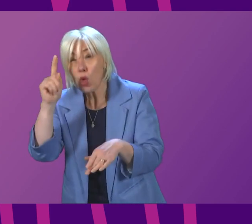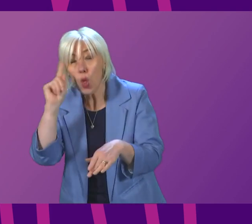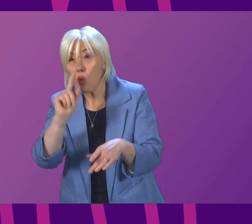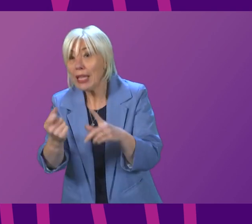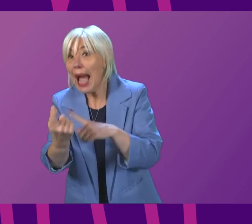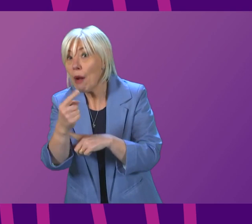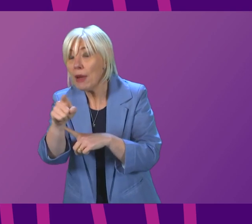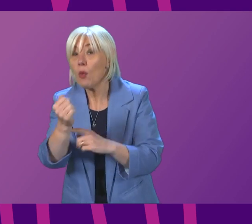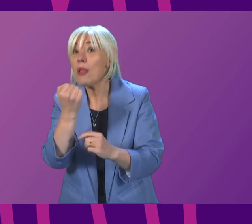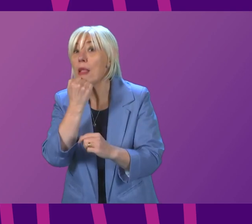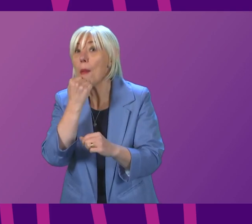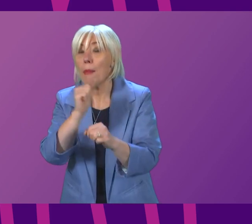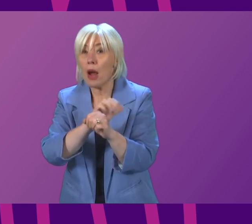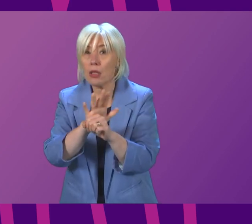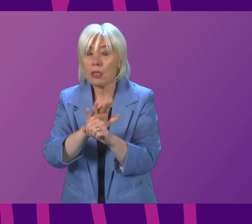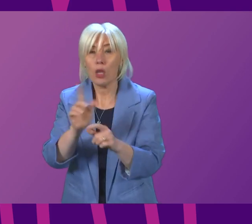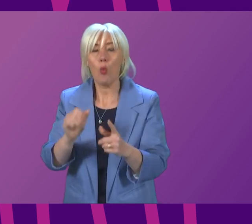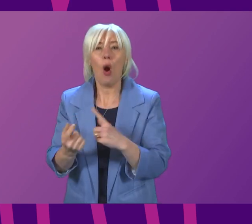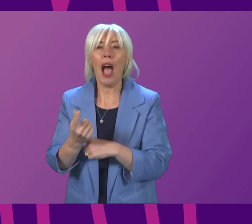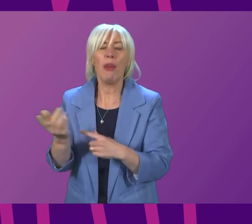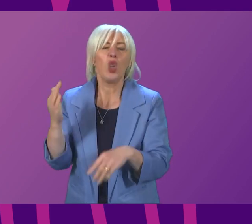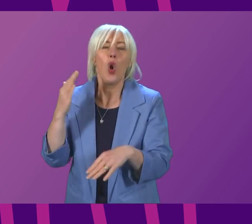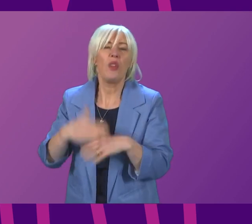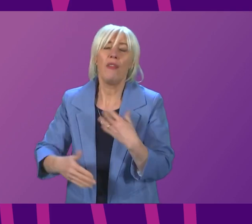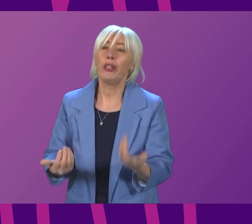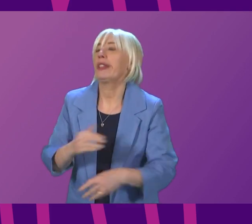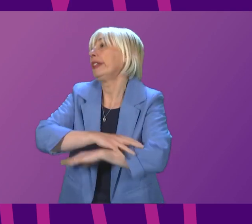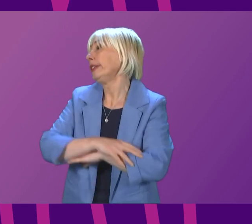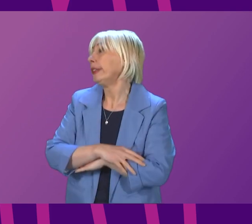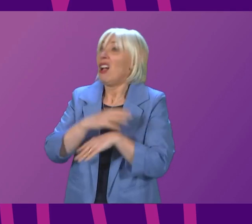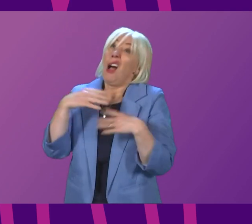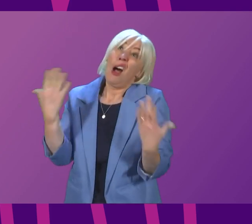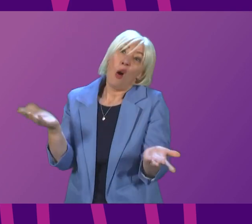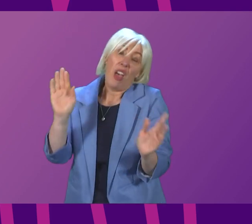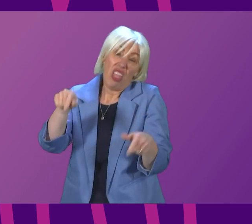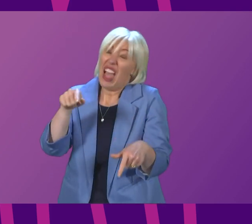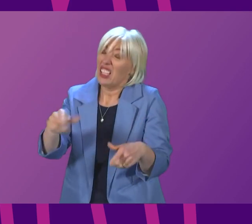What happened was that we did not just fold our arms and accept them as inevitable.